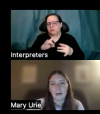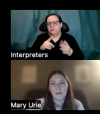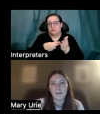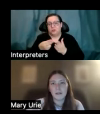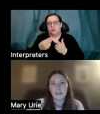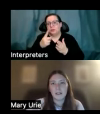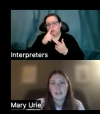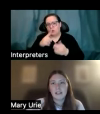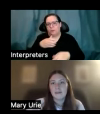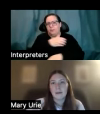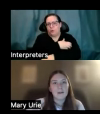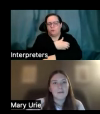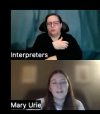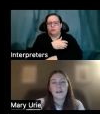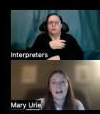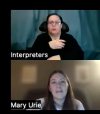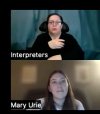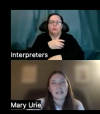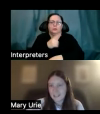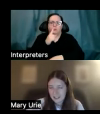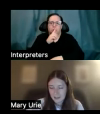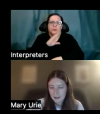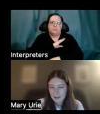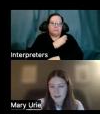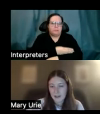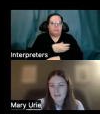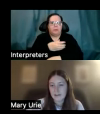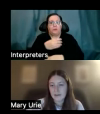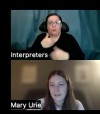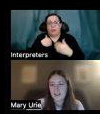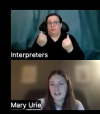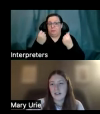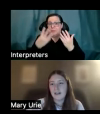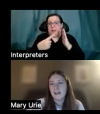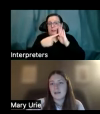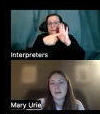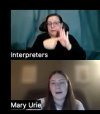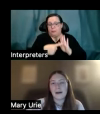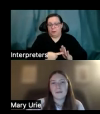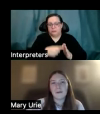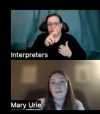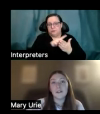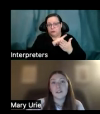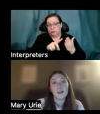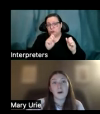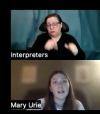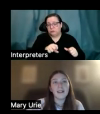powerful. It's powerful. When you have many examples of discrimination. It can be powerful if you just share one